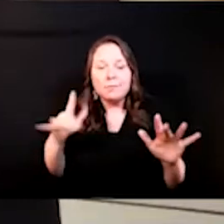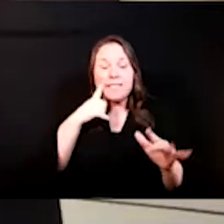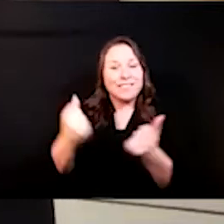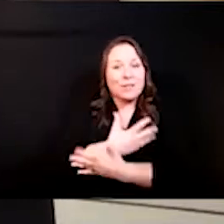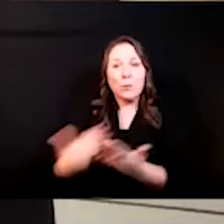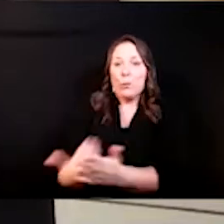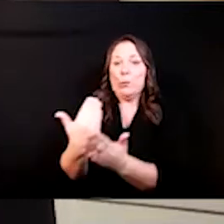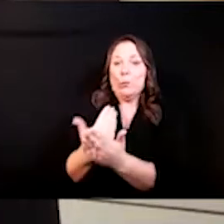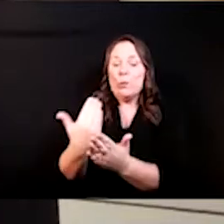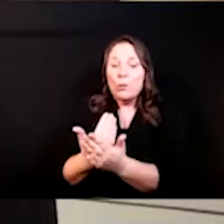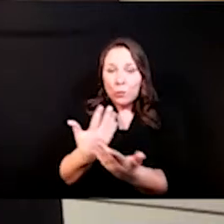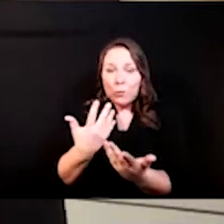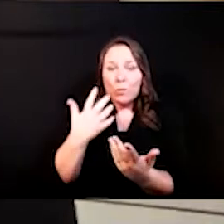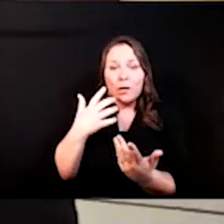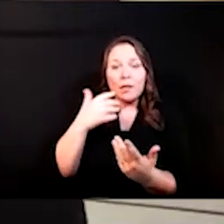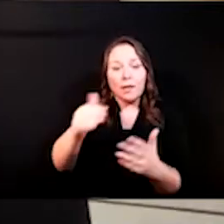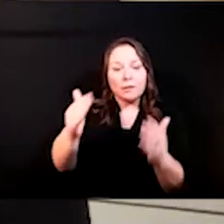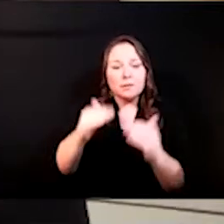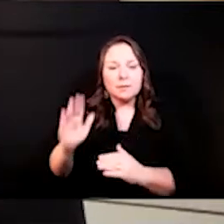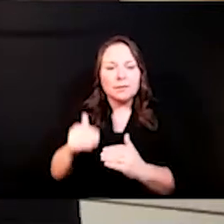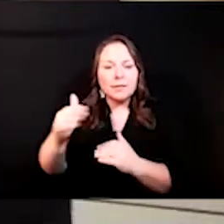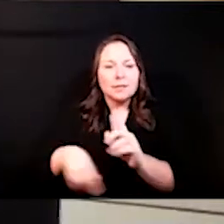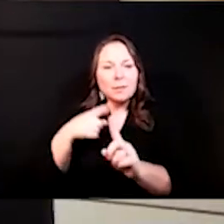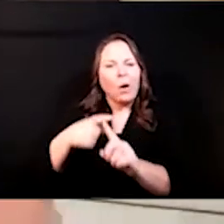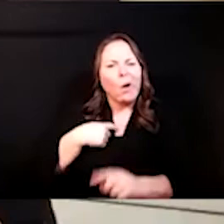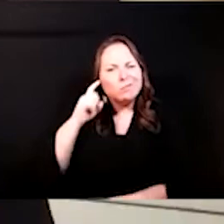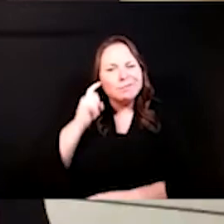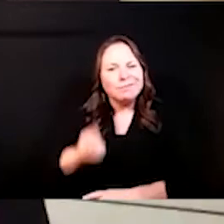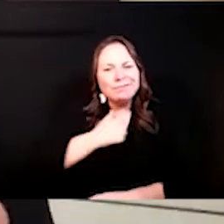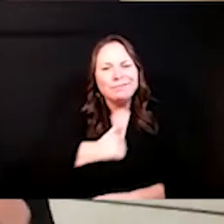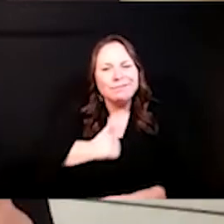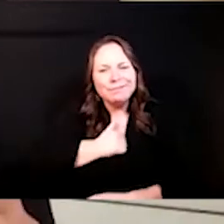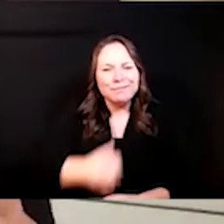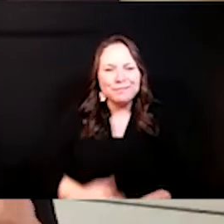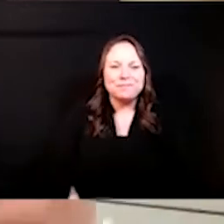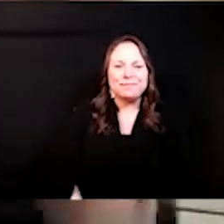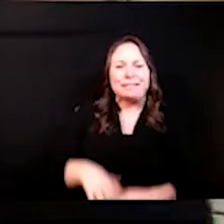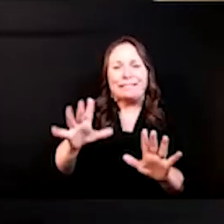KNOW, WHICH RAISES THE NEXT POINT ABOUT WE HAVE A VERY